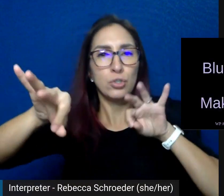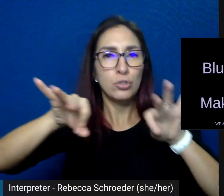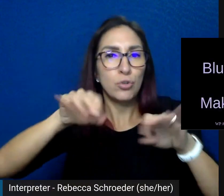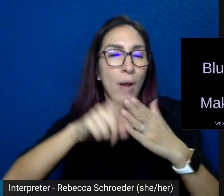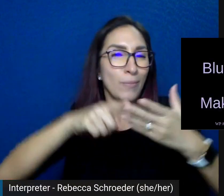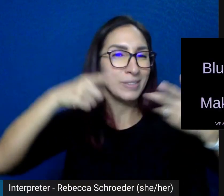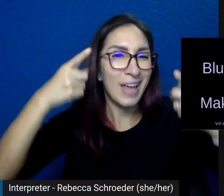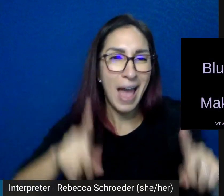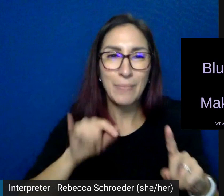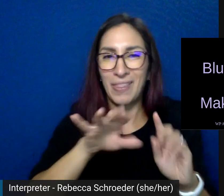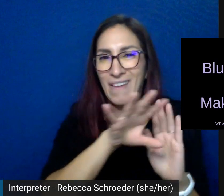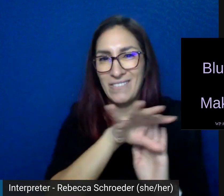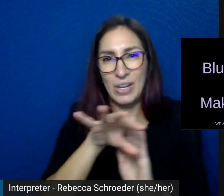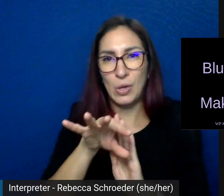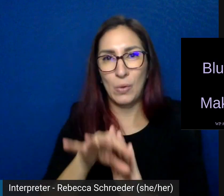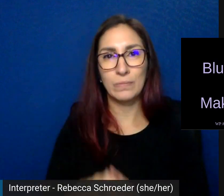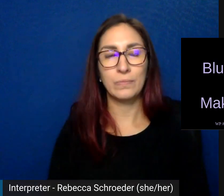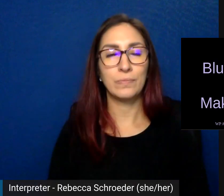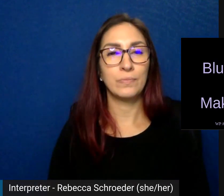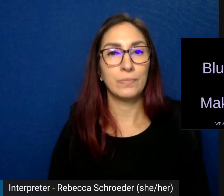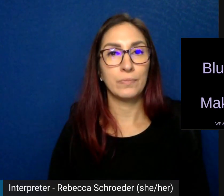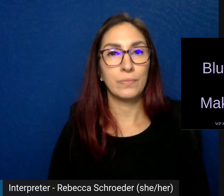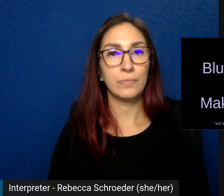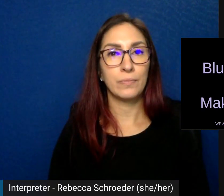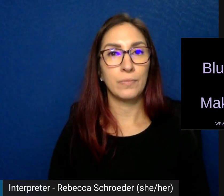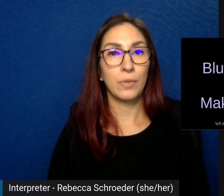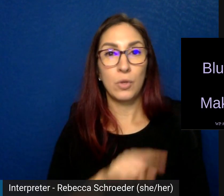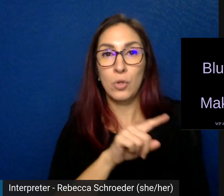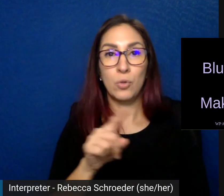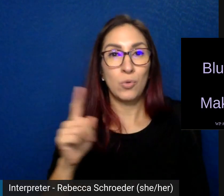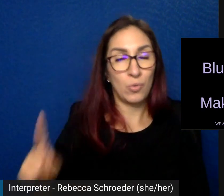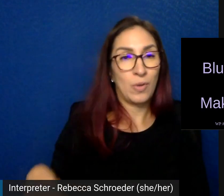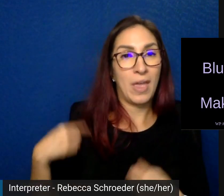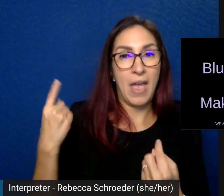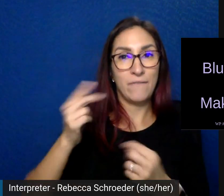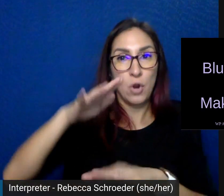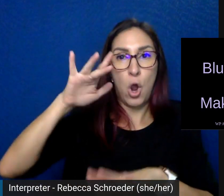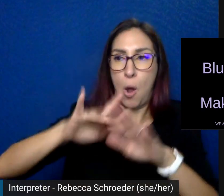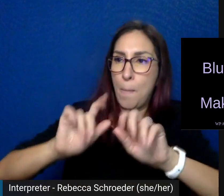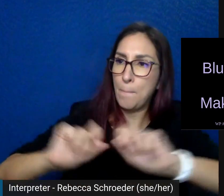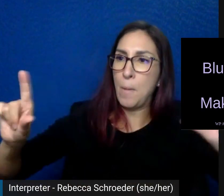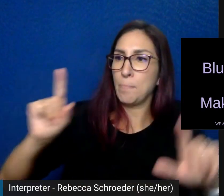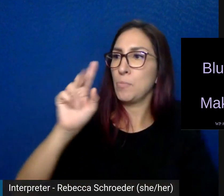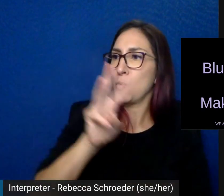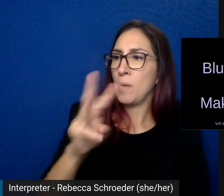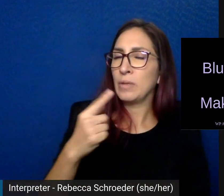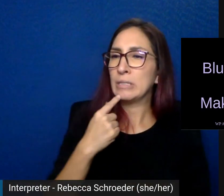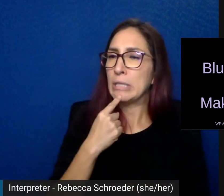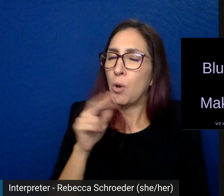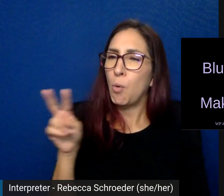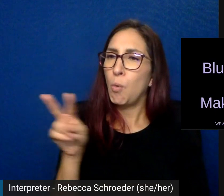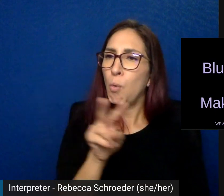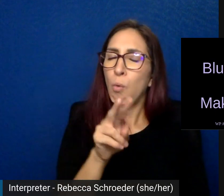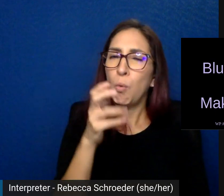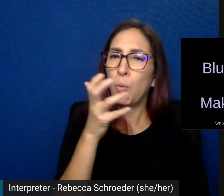Have you ever been to many websites and thought, Wow, all of those links look very similar across [unintelligible] websites? Why is that?